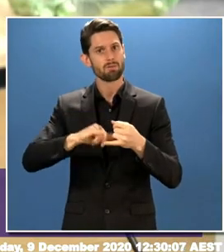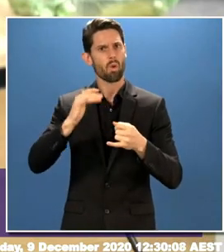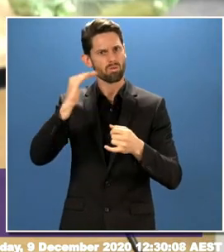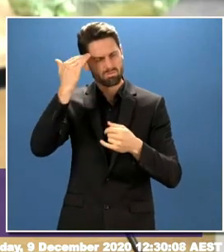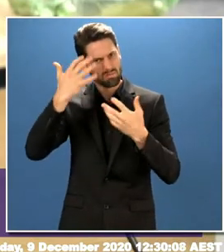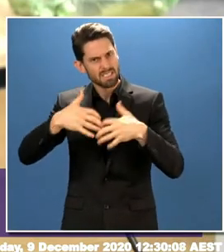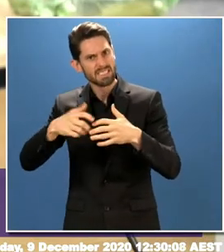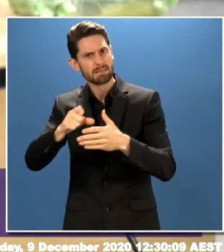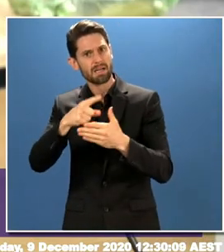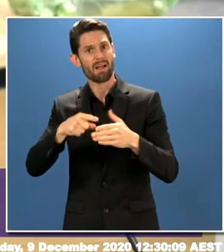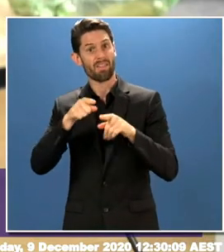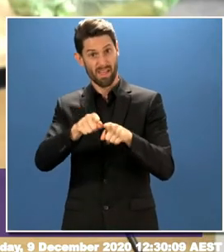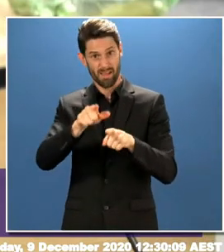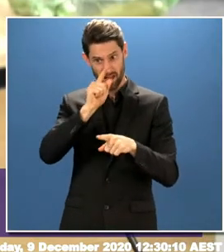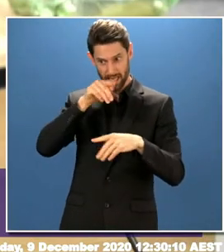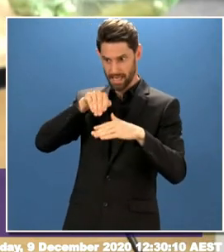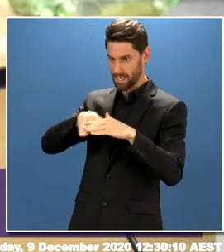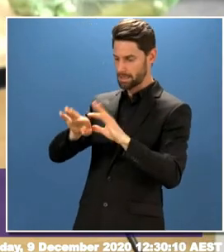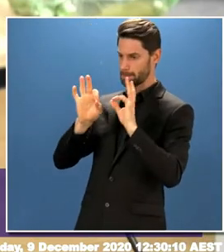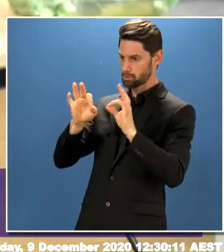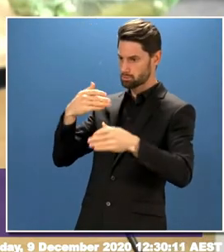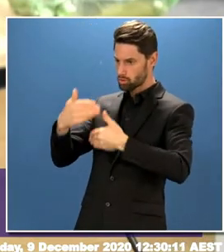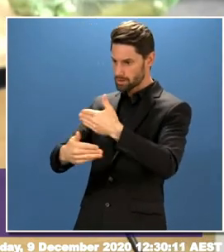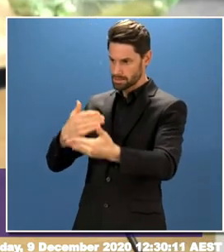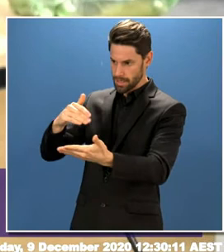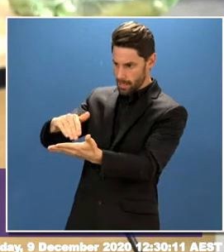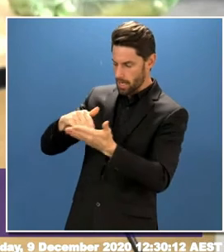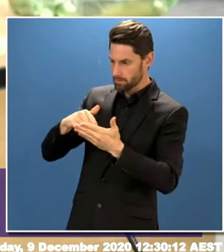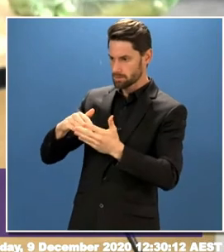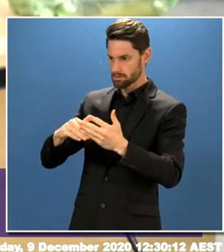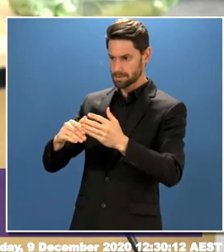the process that support their learning and builds confidence and skills to achieve.